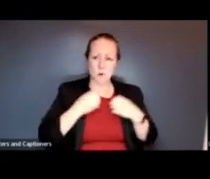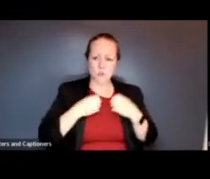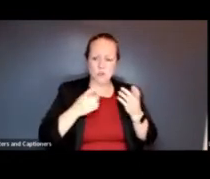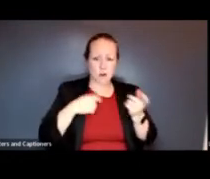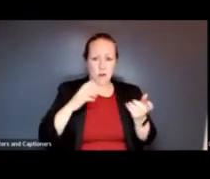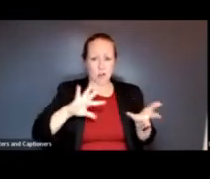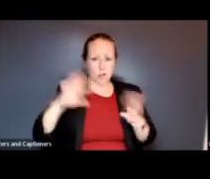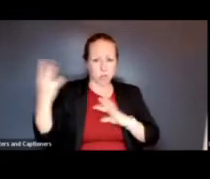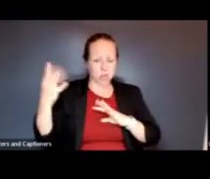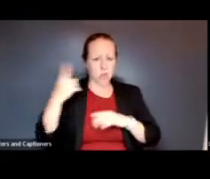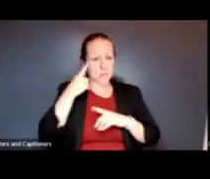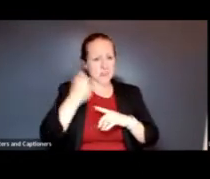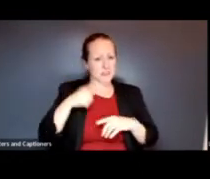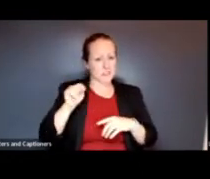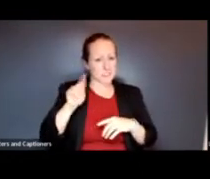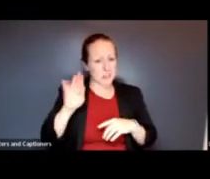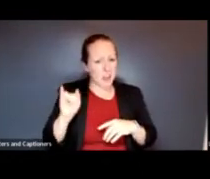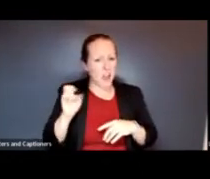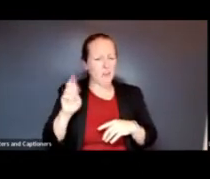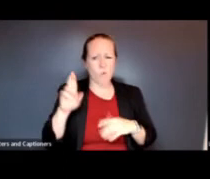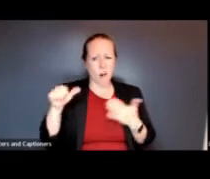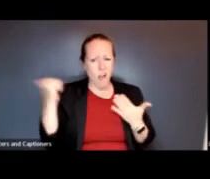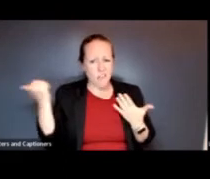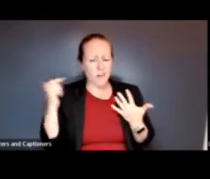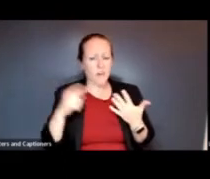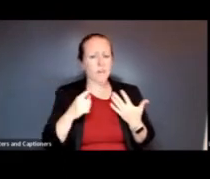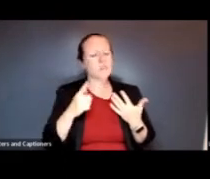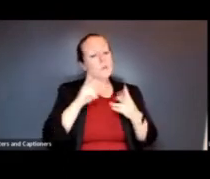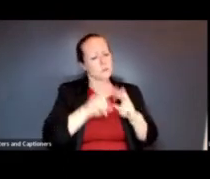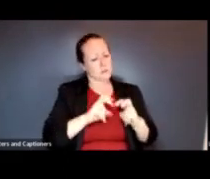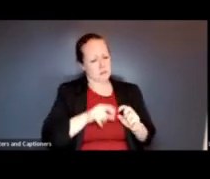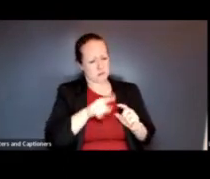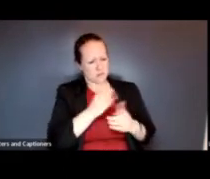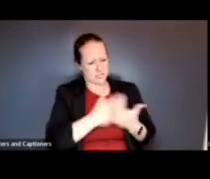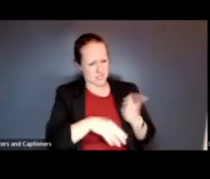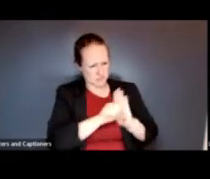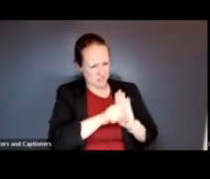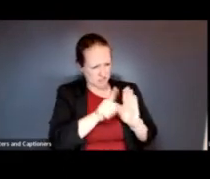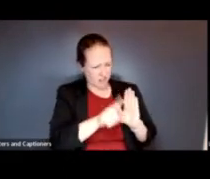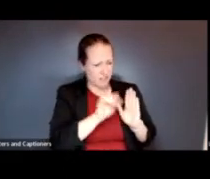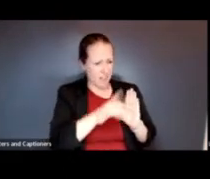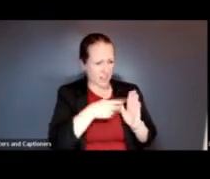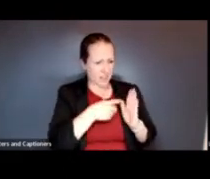really trying to do is figure out, you know, are there some symptoms here that, you know, kind of resemble a primary psychiatric illness that can give a framework for